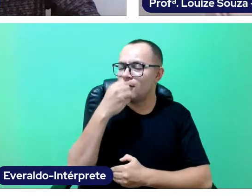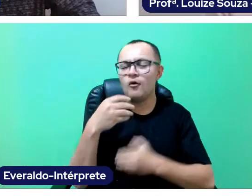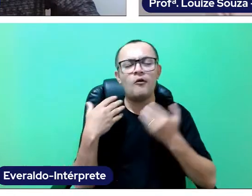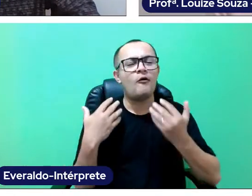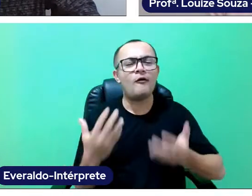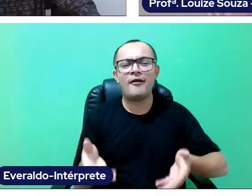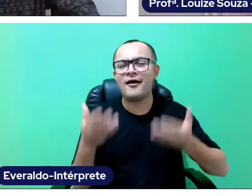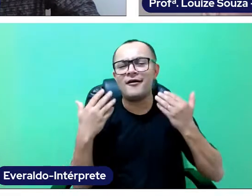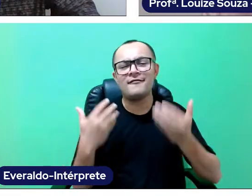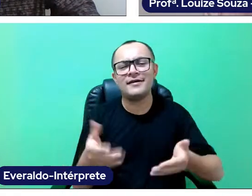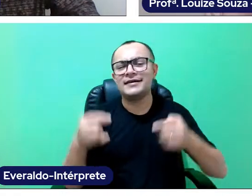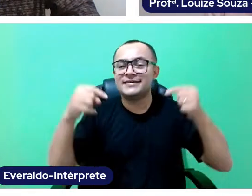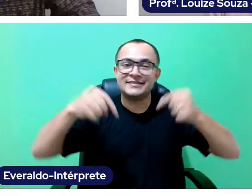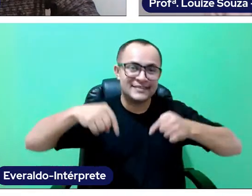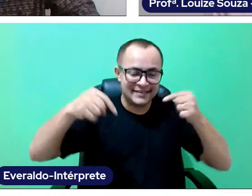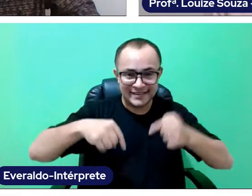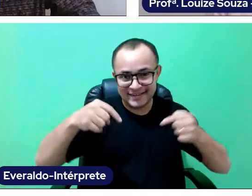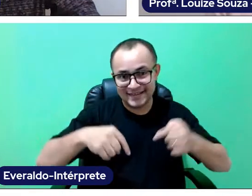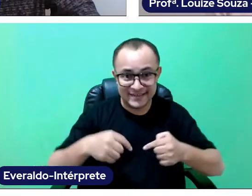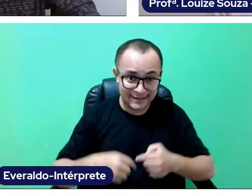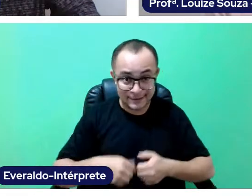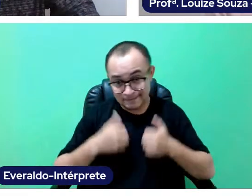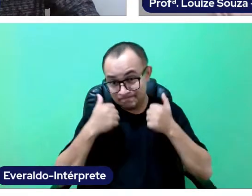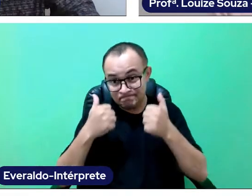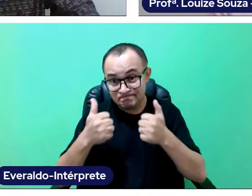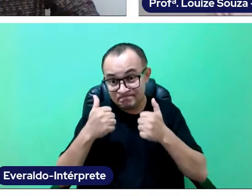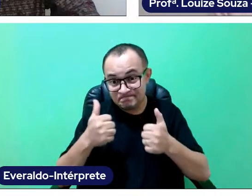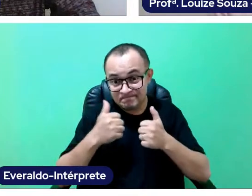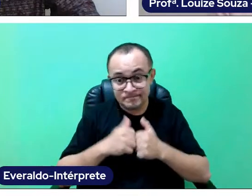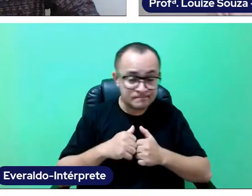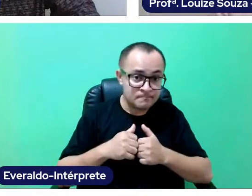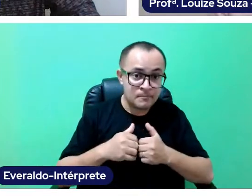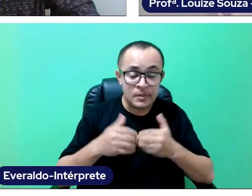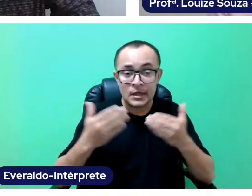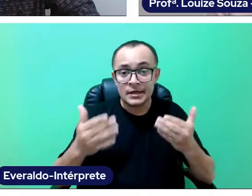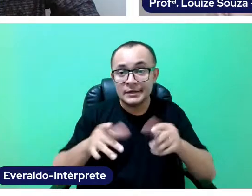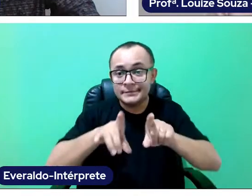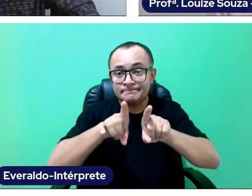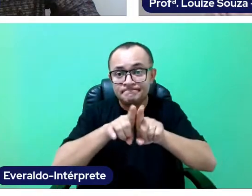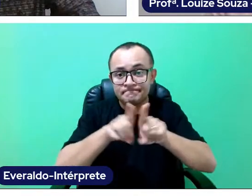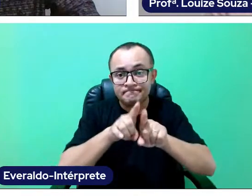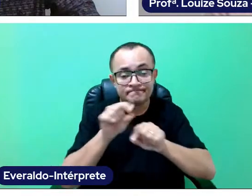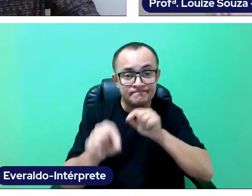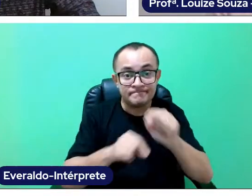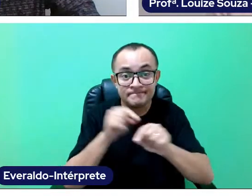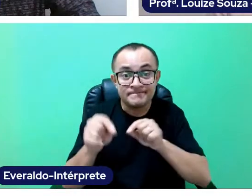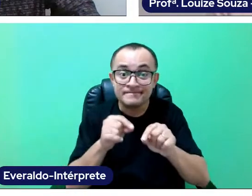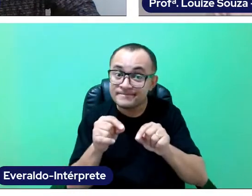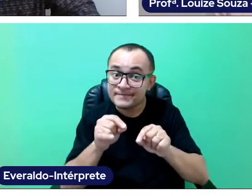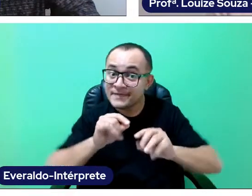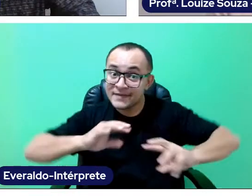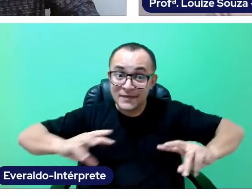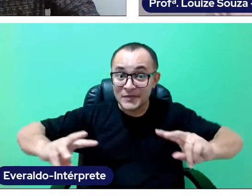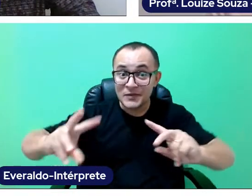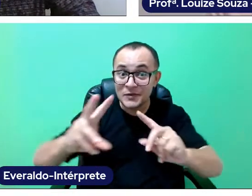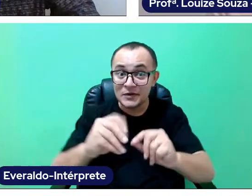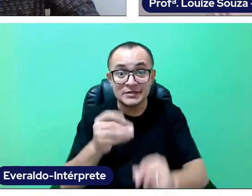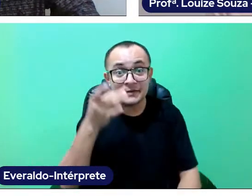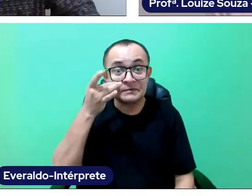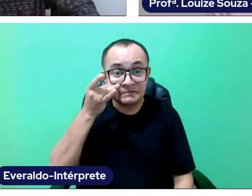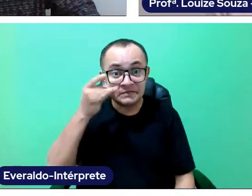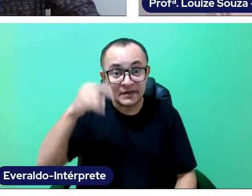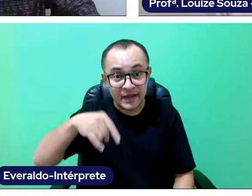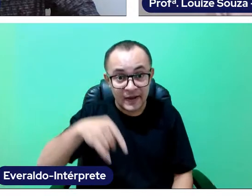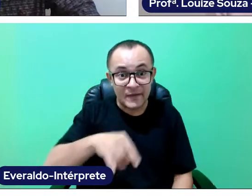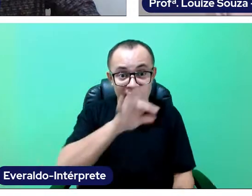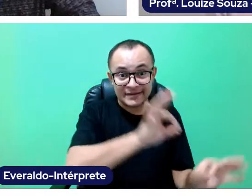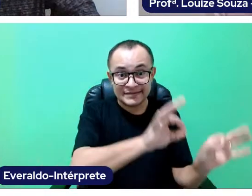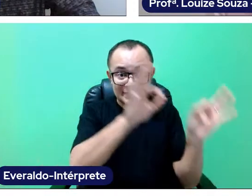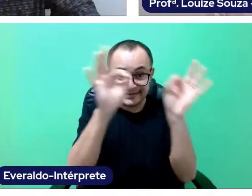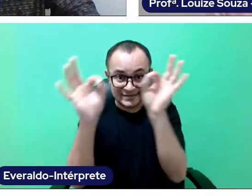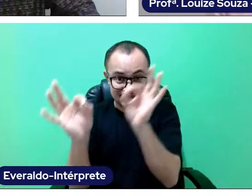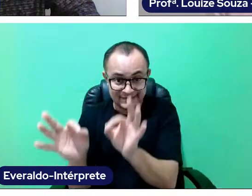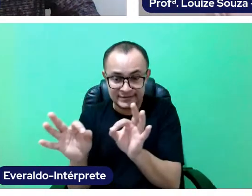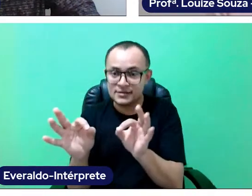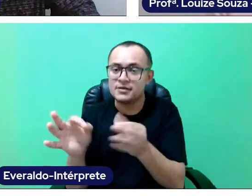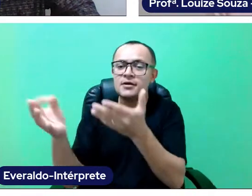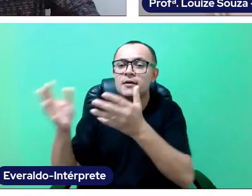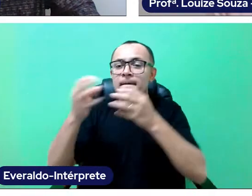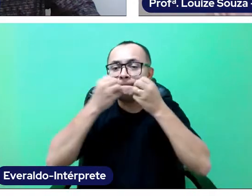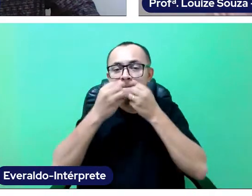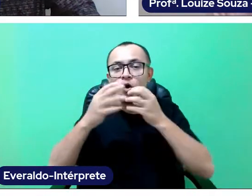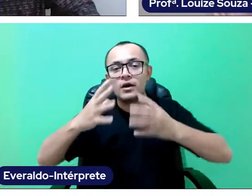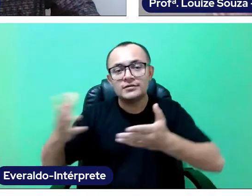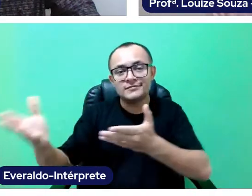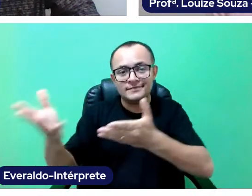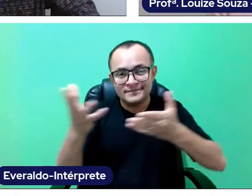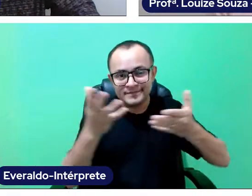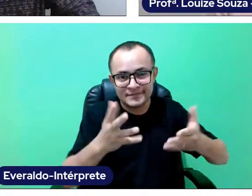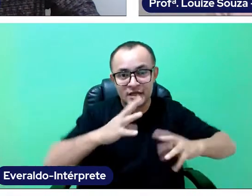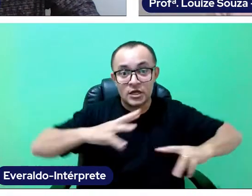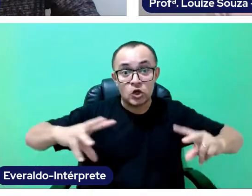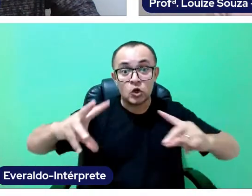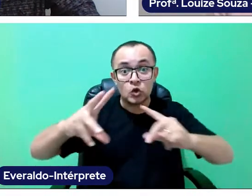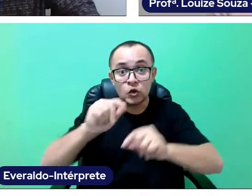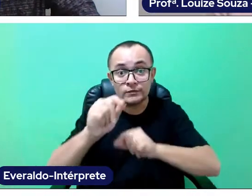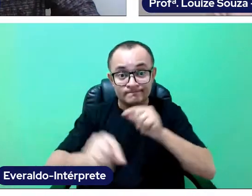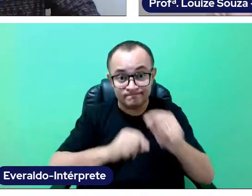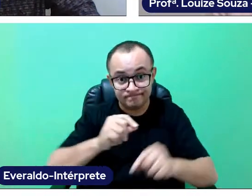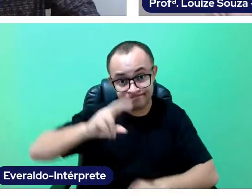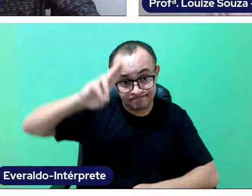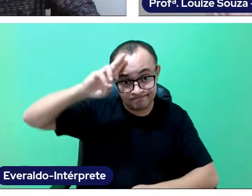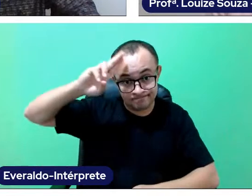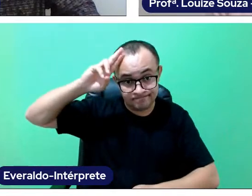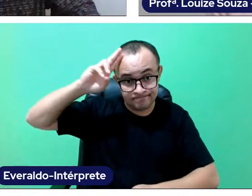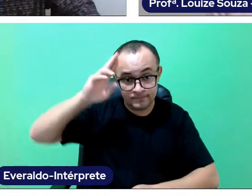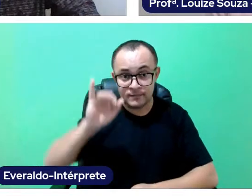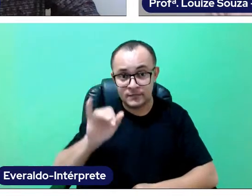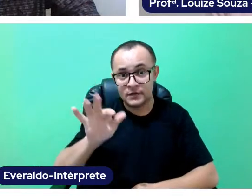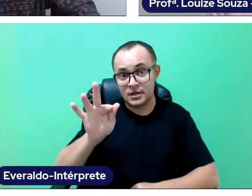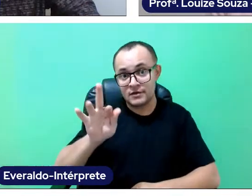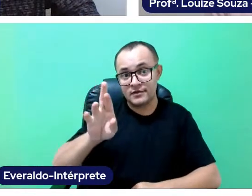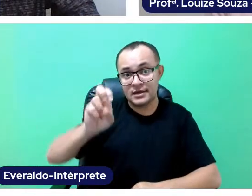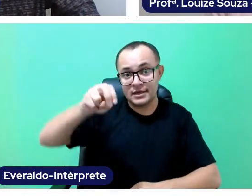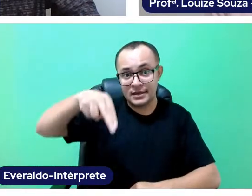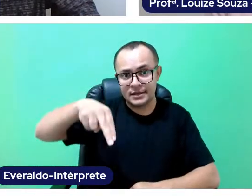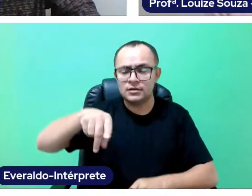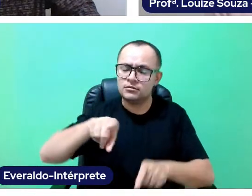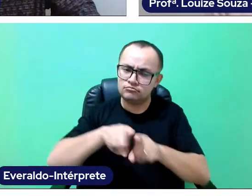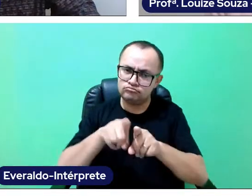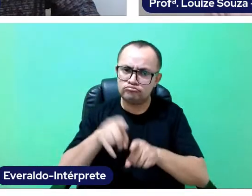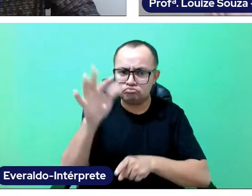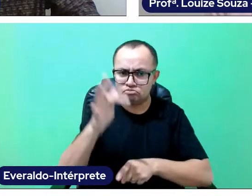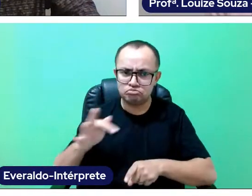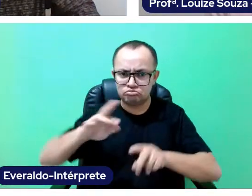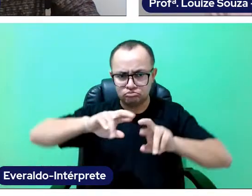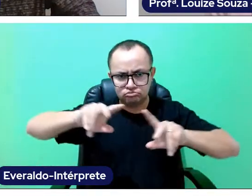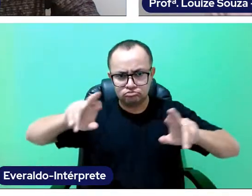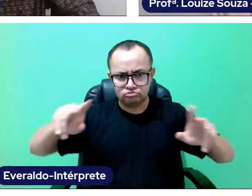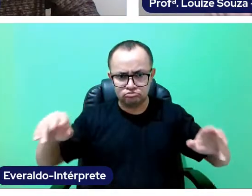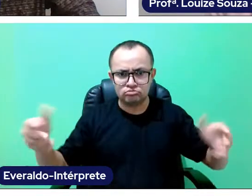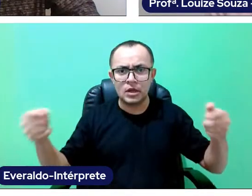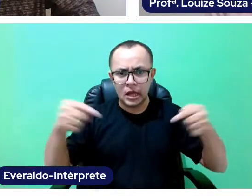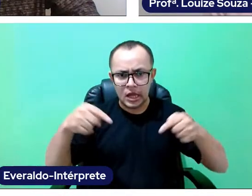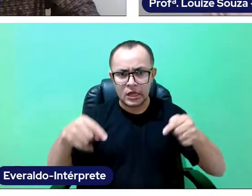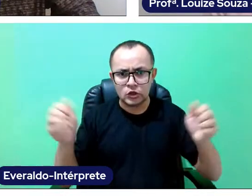can also reach all of those that are watching us, and we would like to welcome as well all of the academic community from IFRN and a number of other institutes and universtities that are here today.